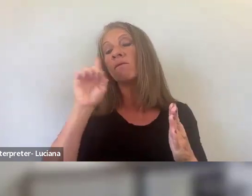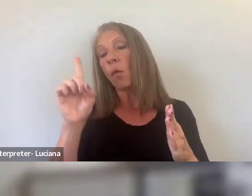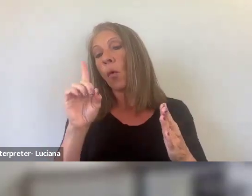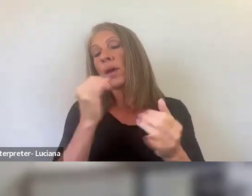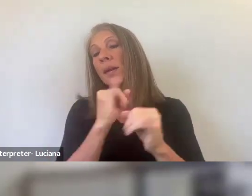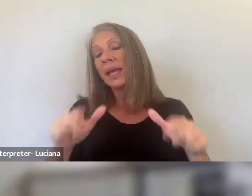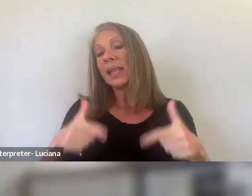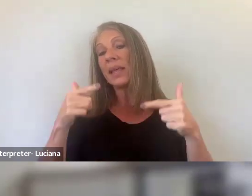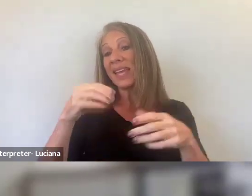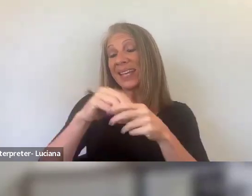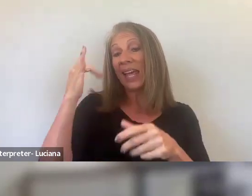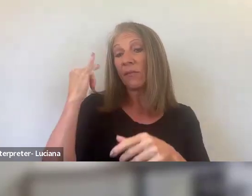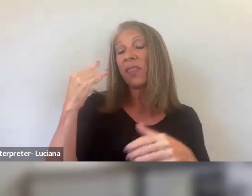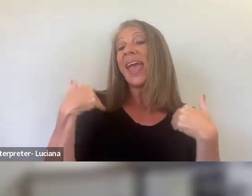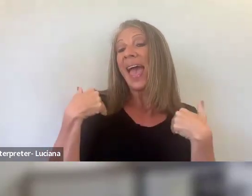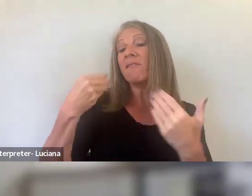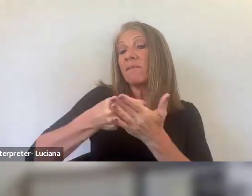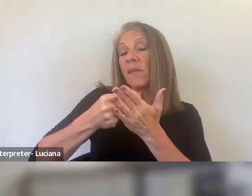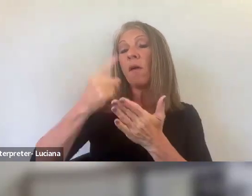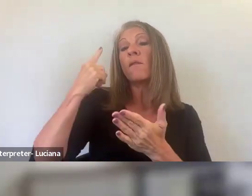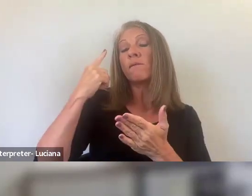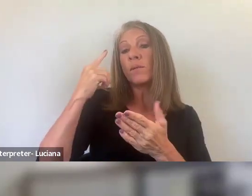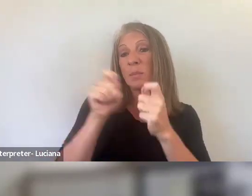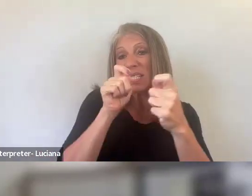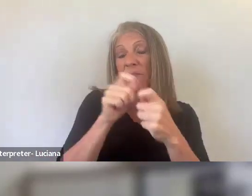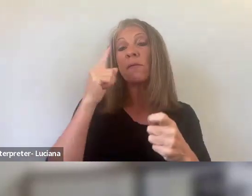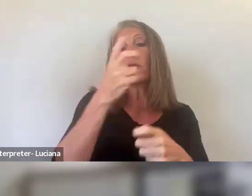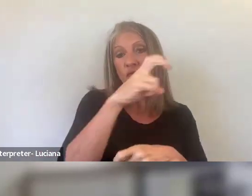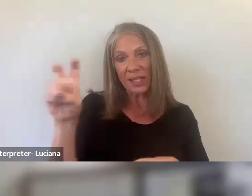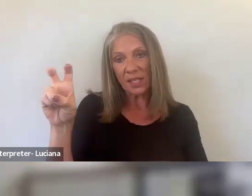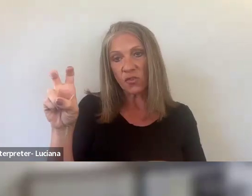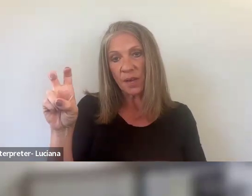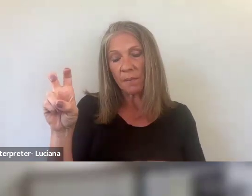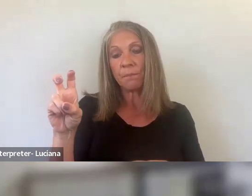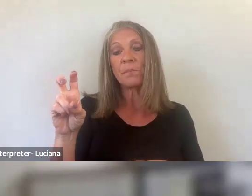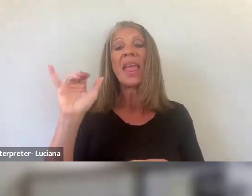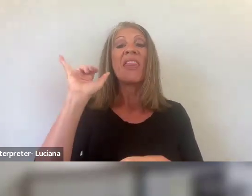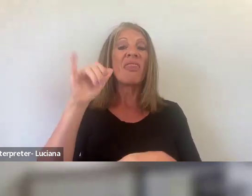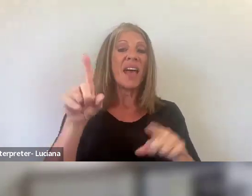does have funding specific for transition and diversion. And again that is also for homeless